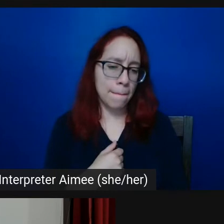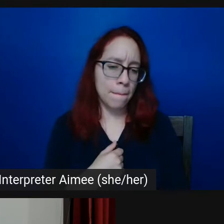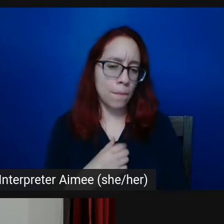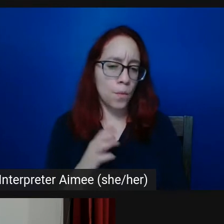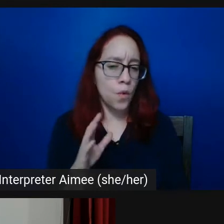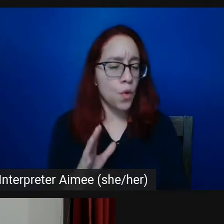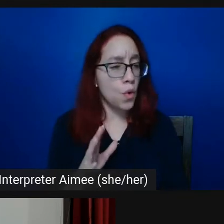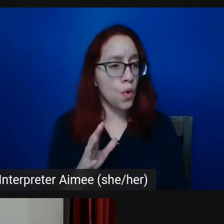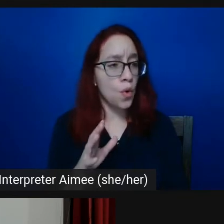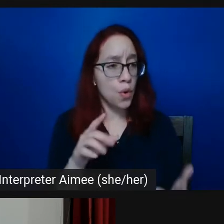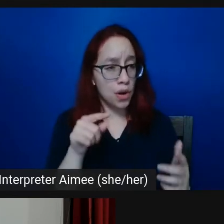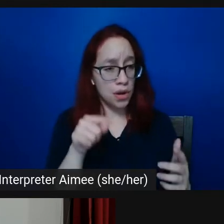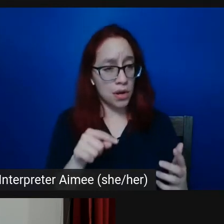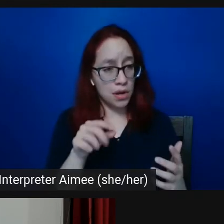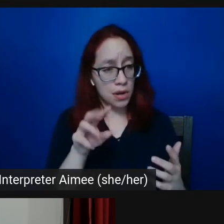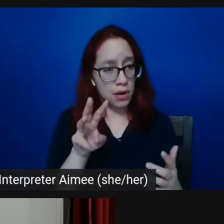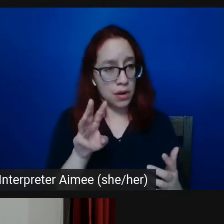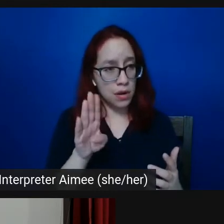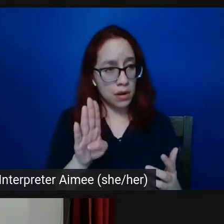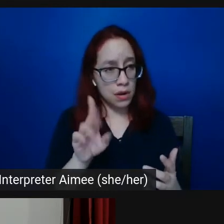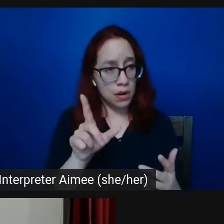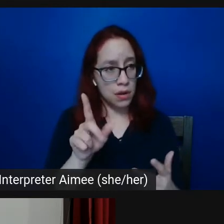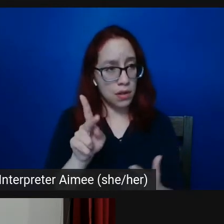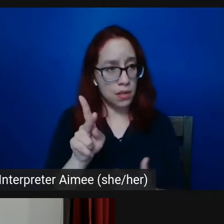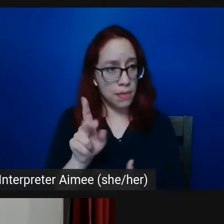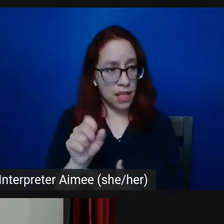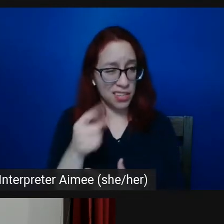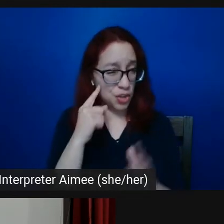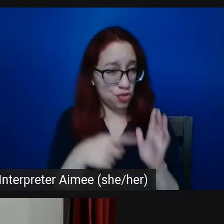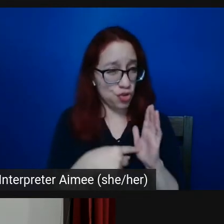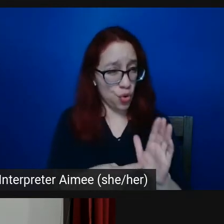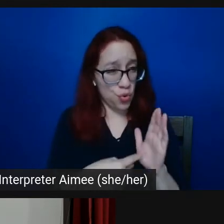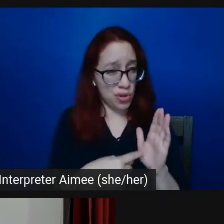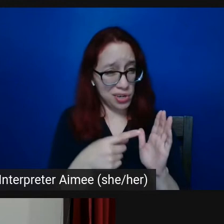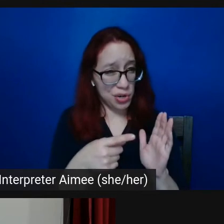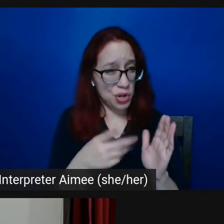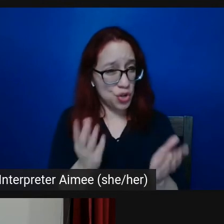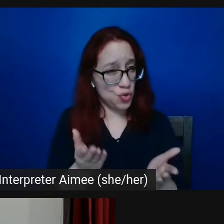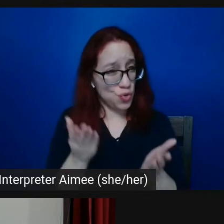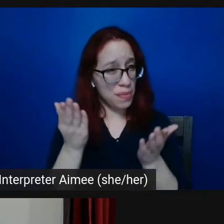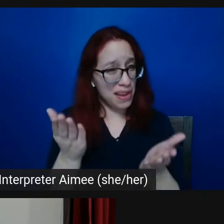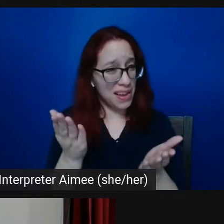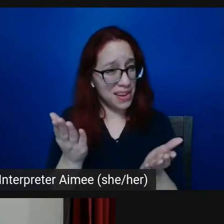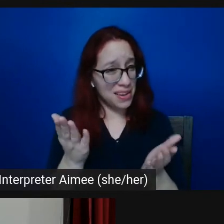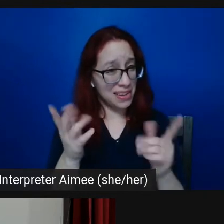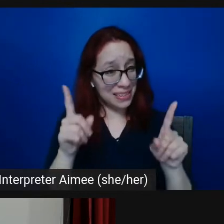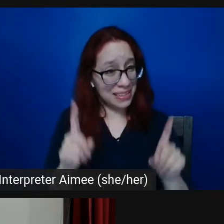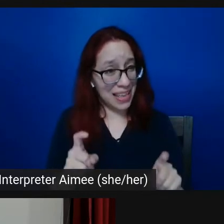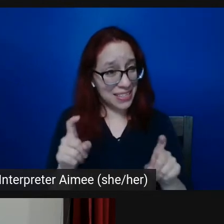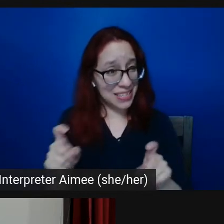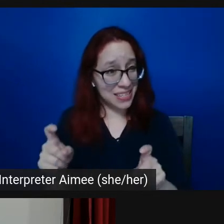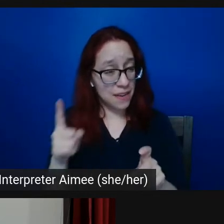The blocks that you showed us, are these the ones that you would recommend testing on any library?